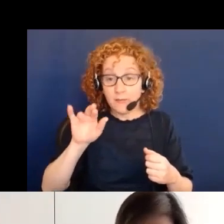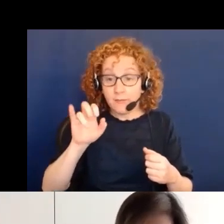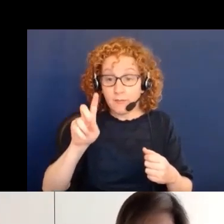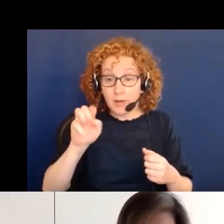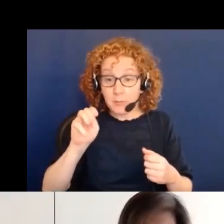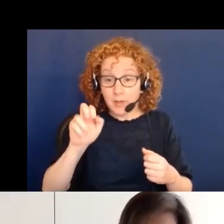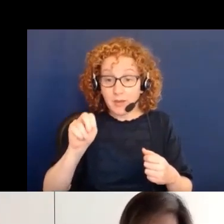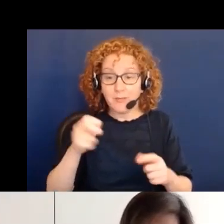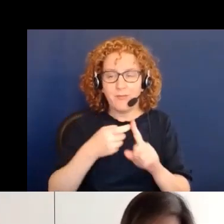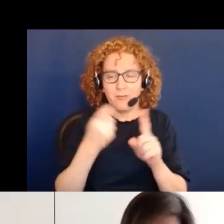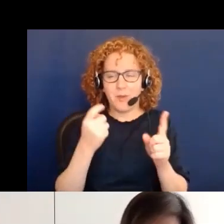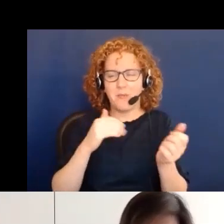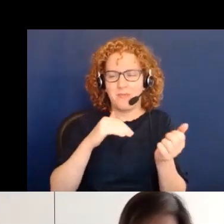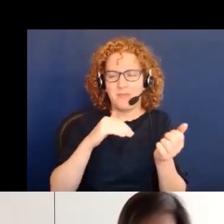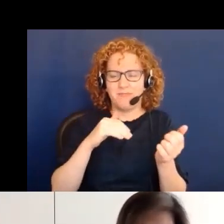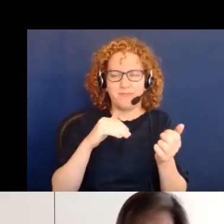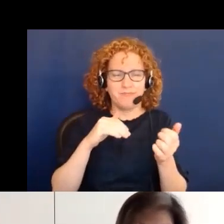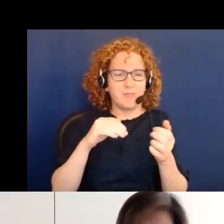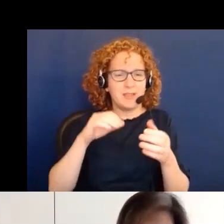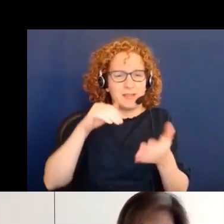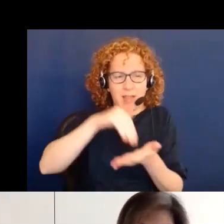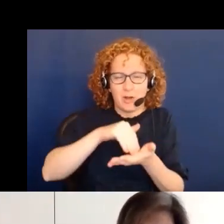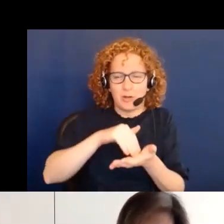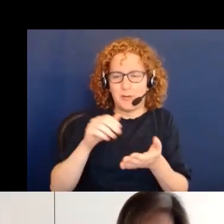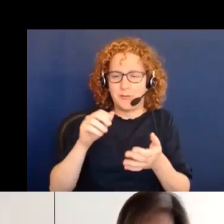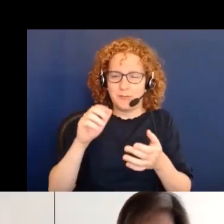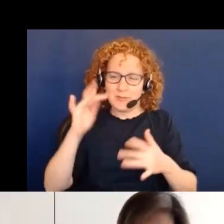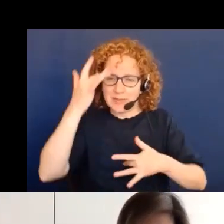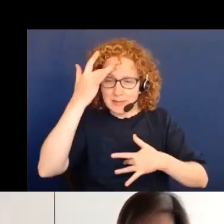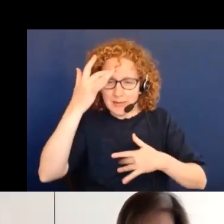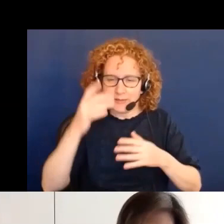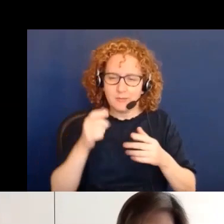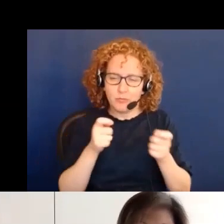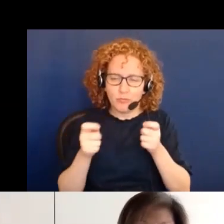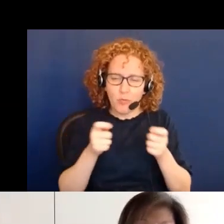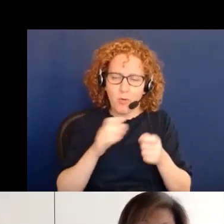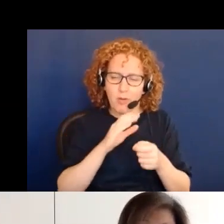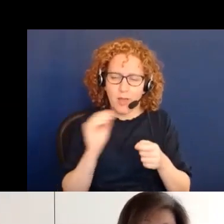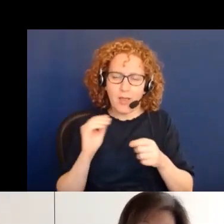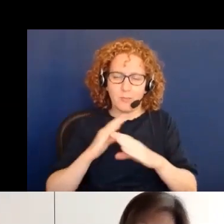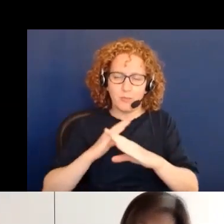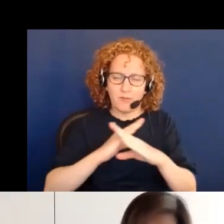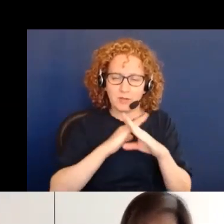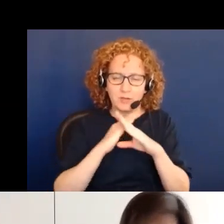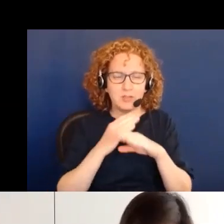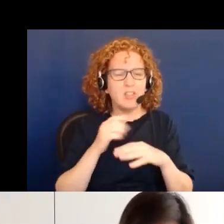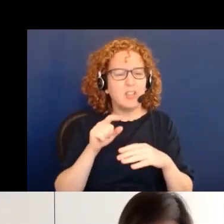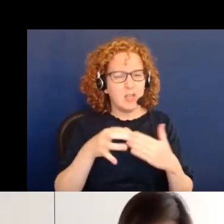and most recently Dr. Friedman led the cruise ship task force for the COVID-19 response.